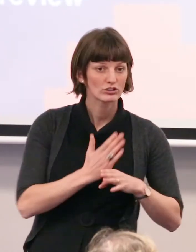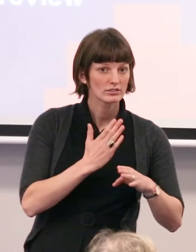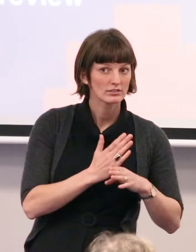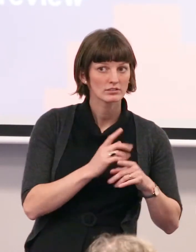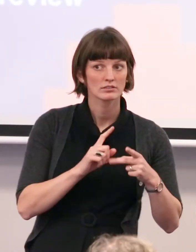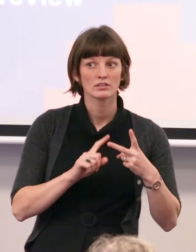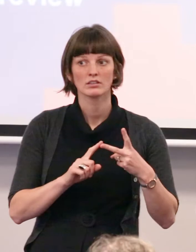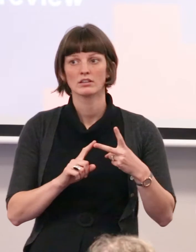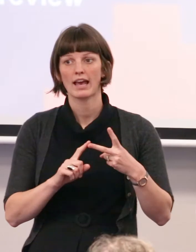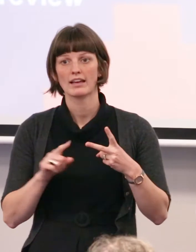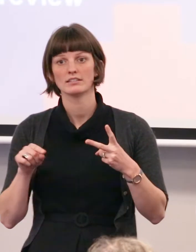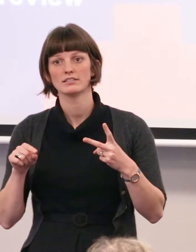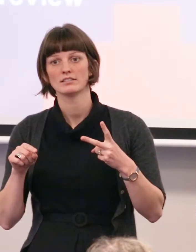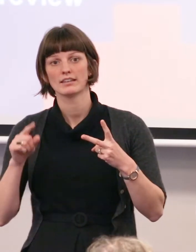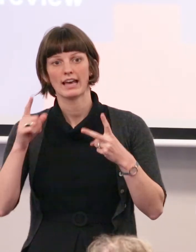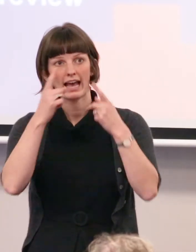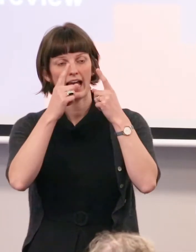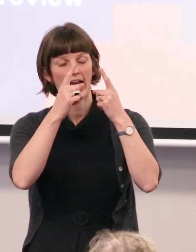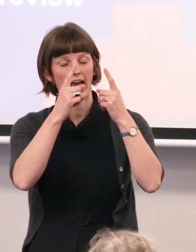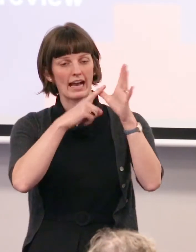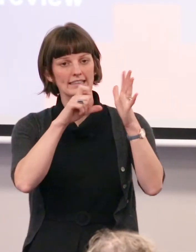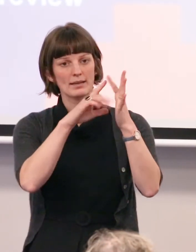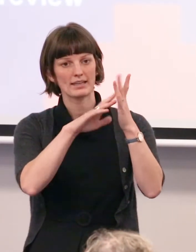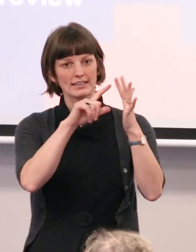staff. Again there may be some collaboration